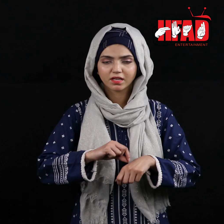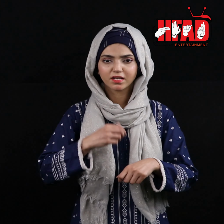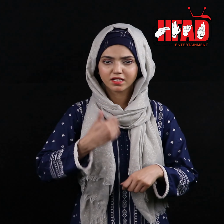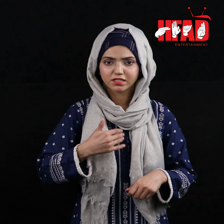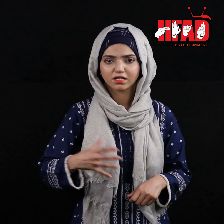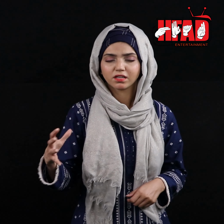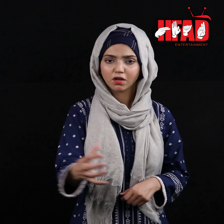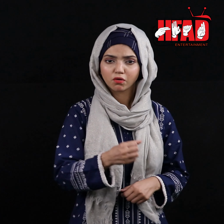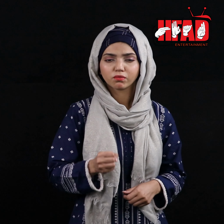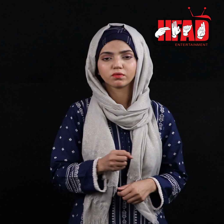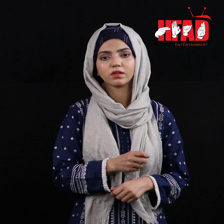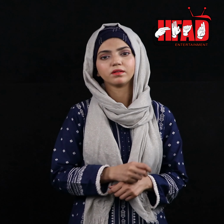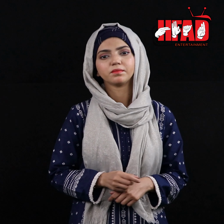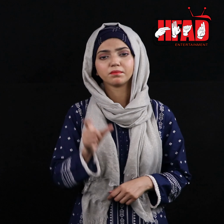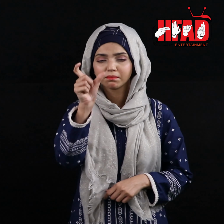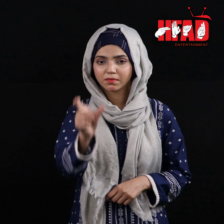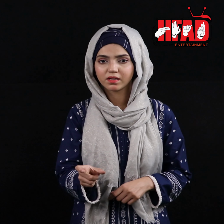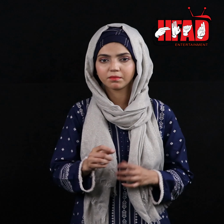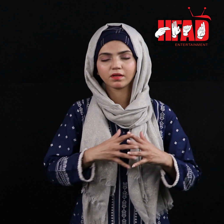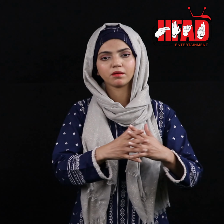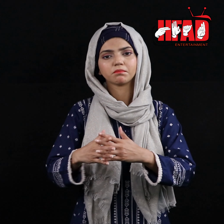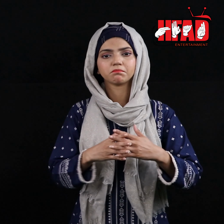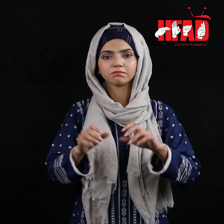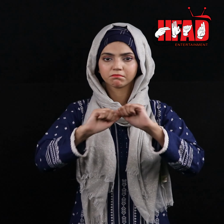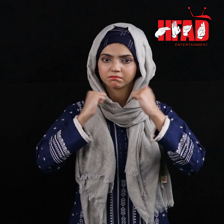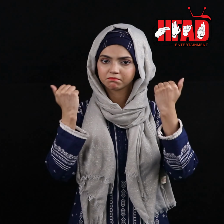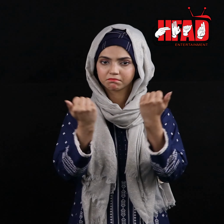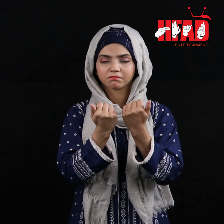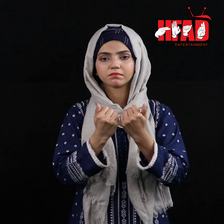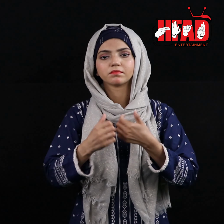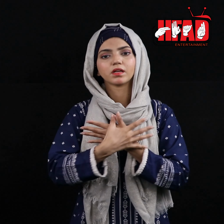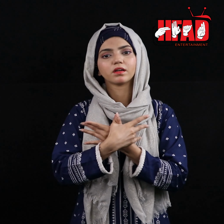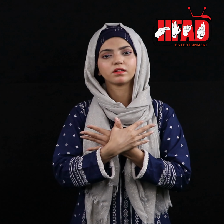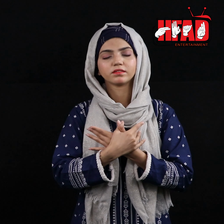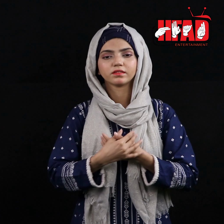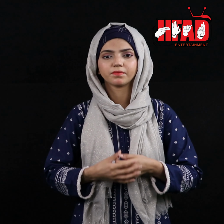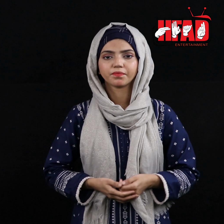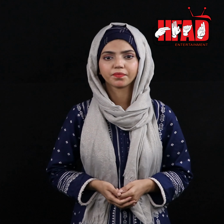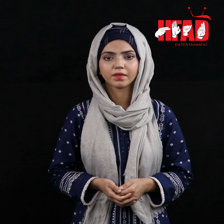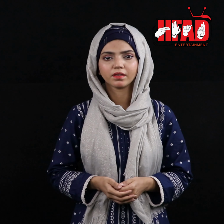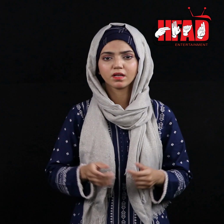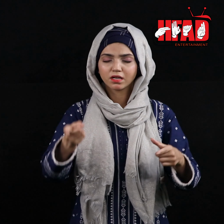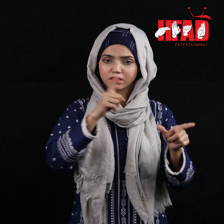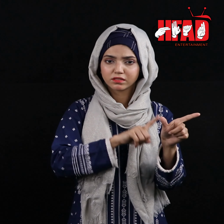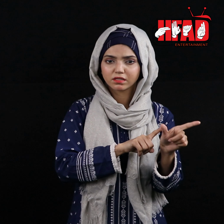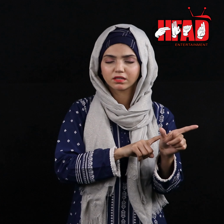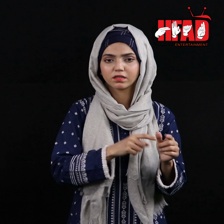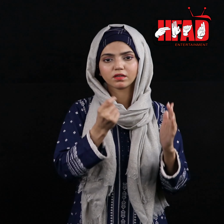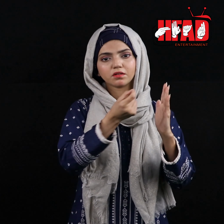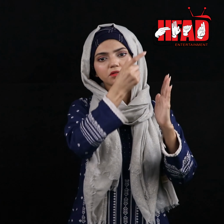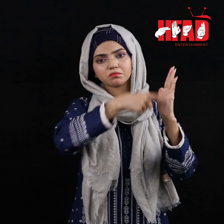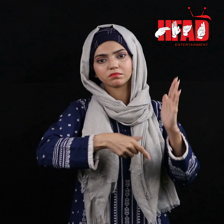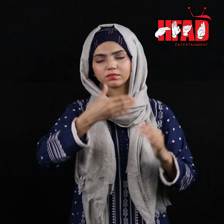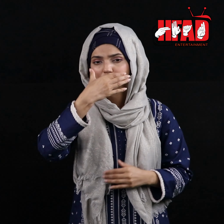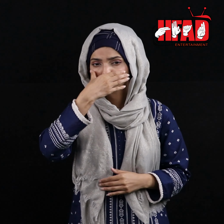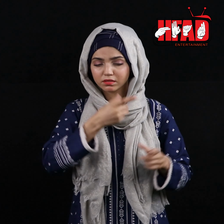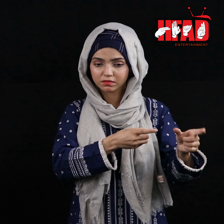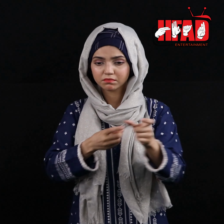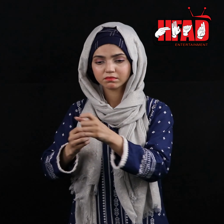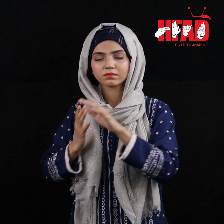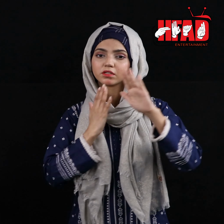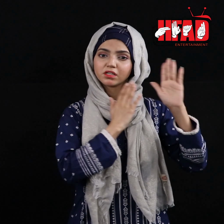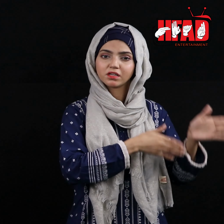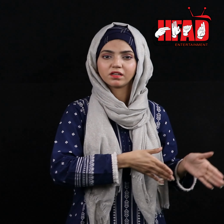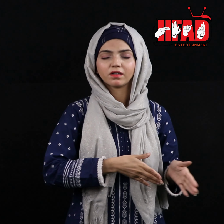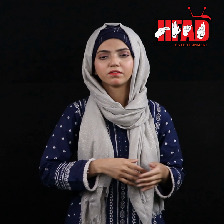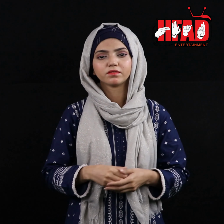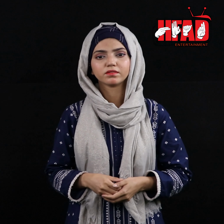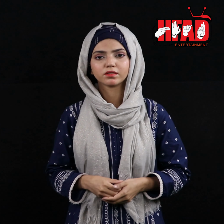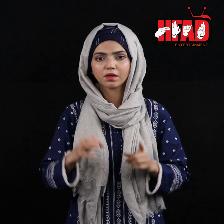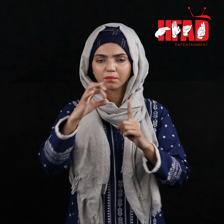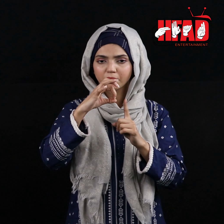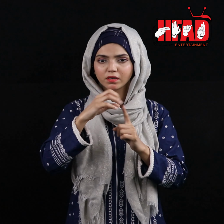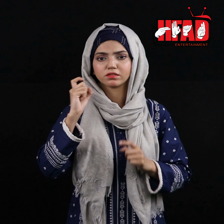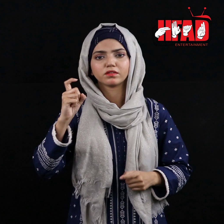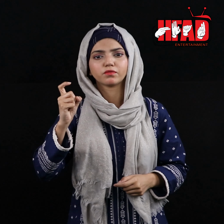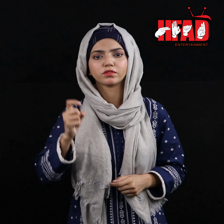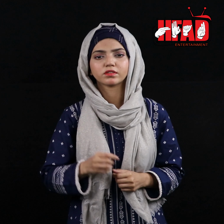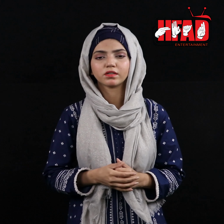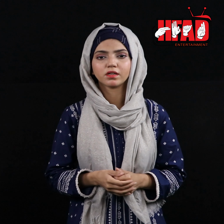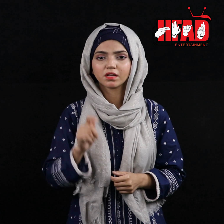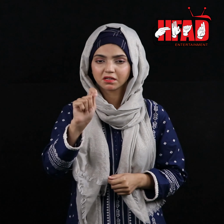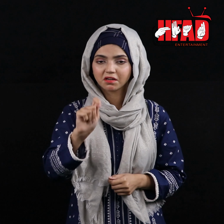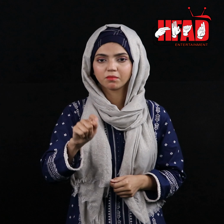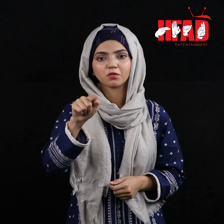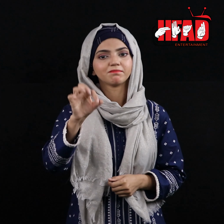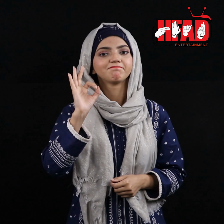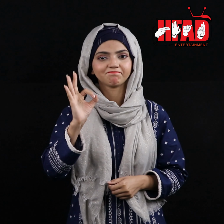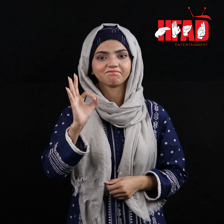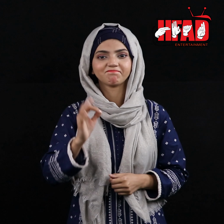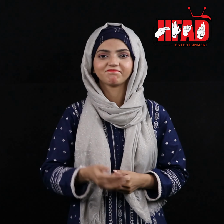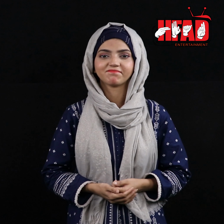The US State Department's annual report on human rights has praised Pakistani forces' action against terrorists.